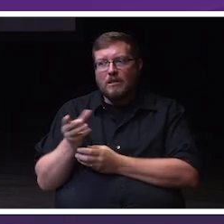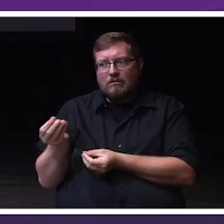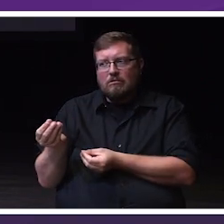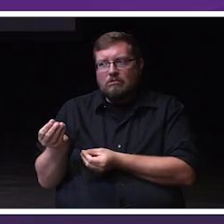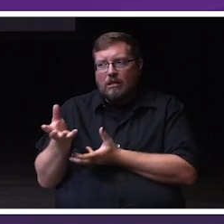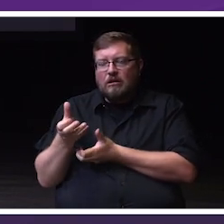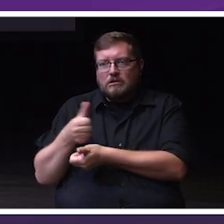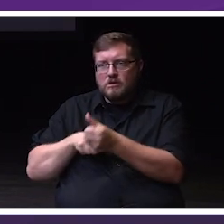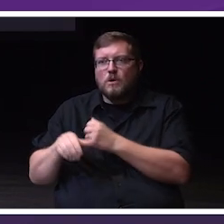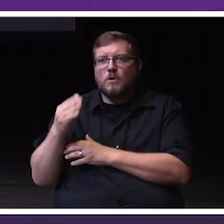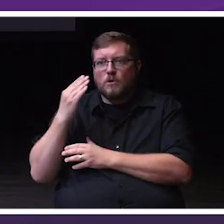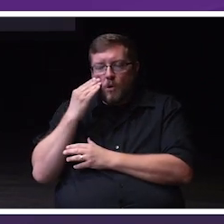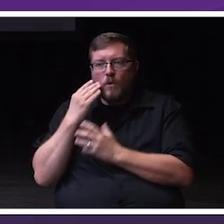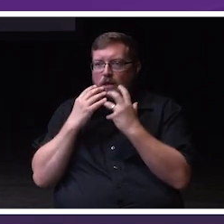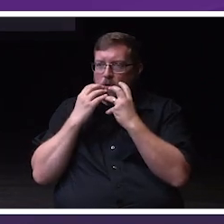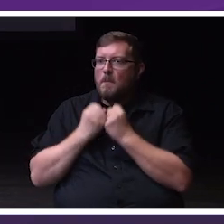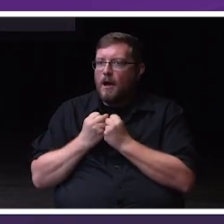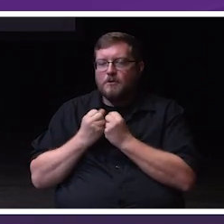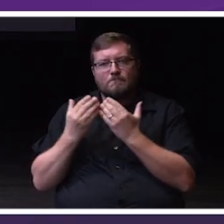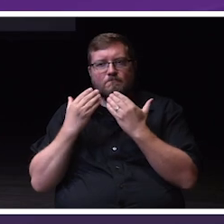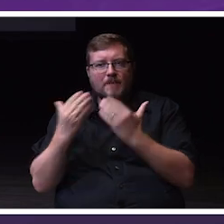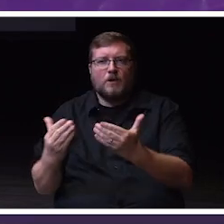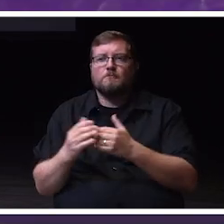Thank you.